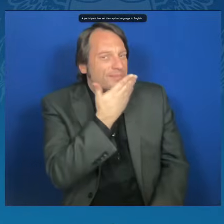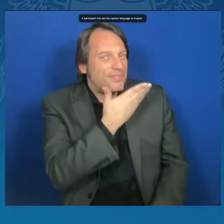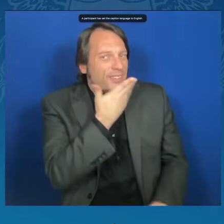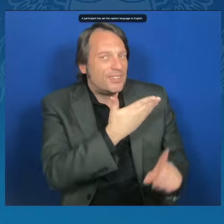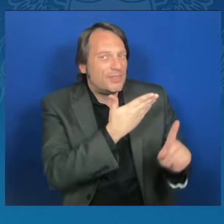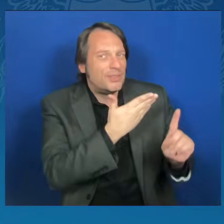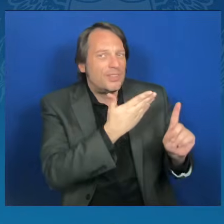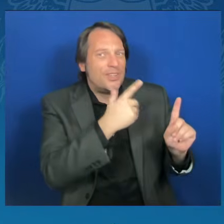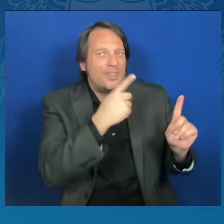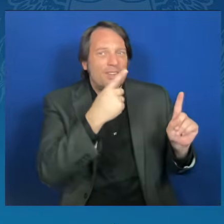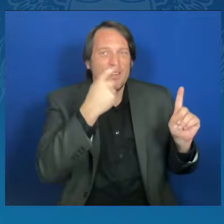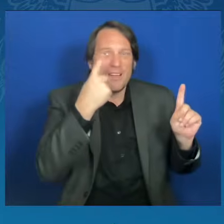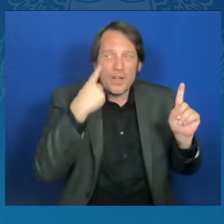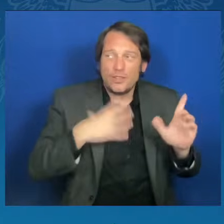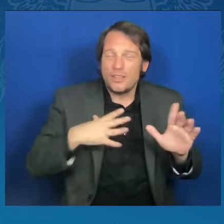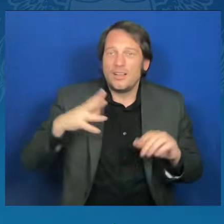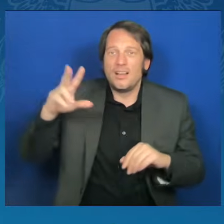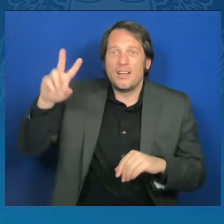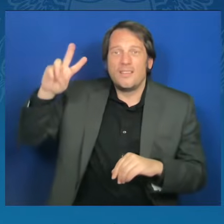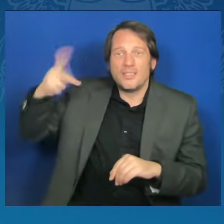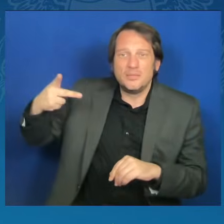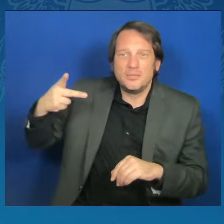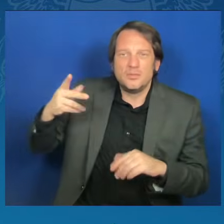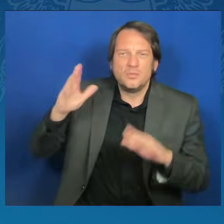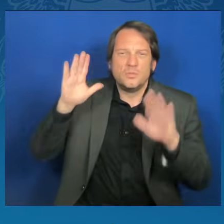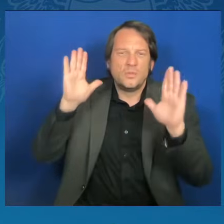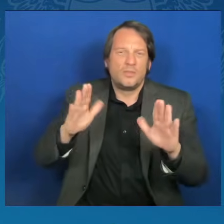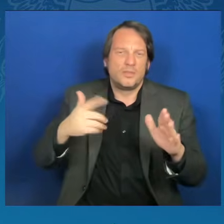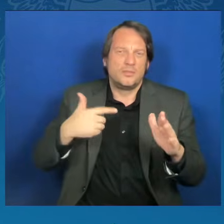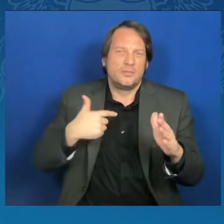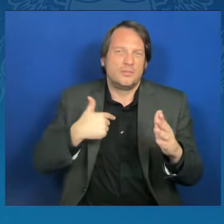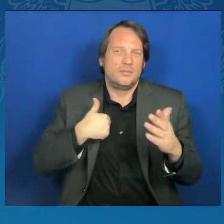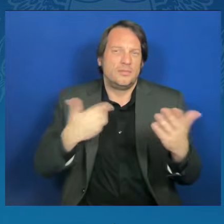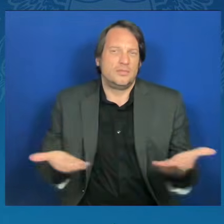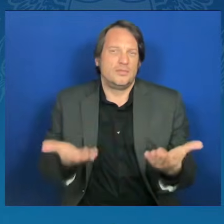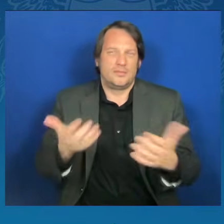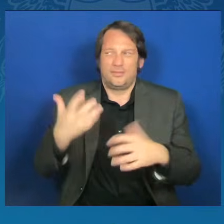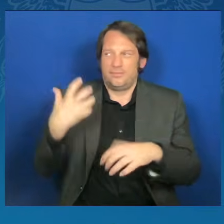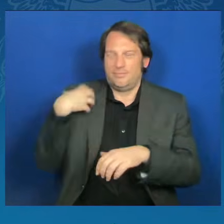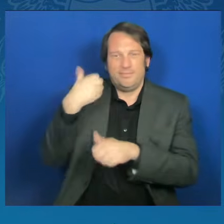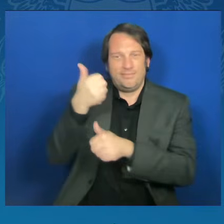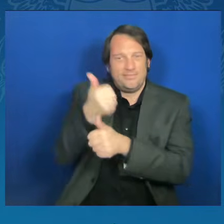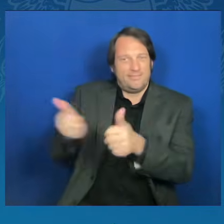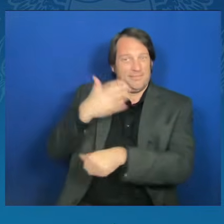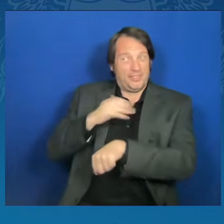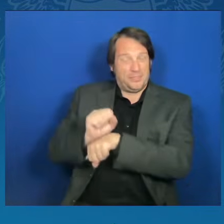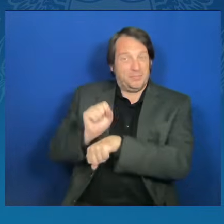you'll imagine that I see a lot of venture capitalists, but they don't look like the venture capitalists I saw today.